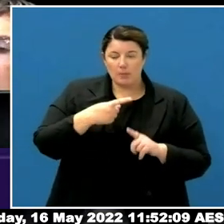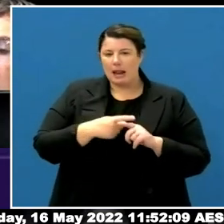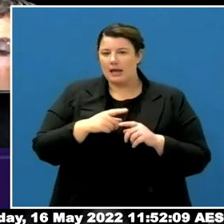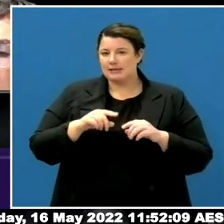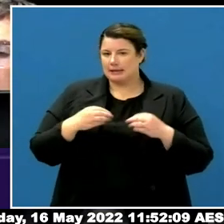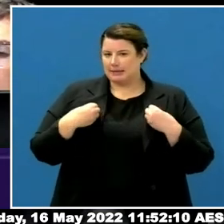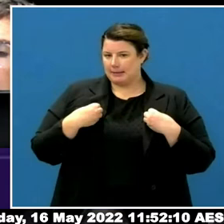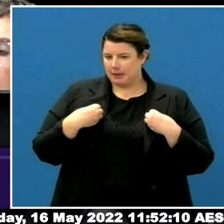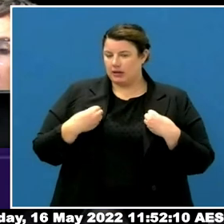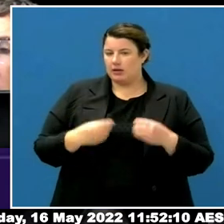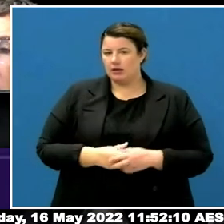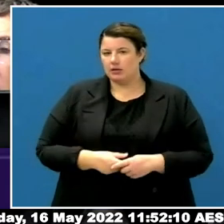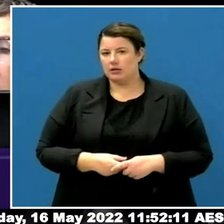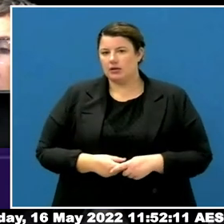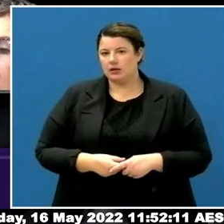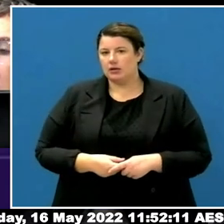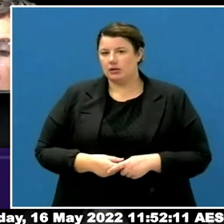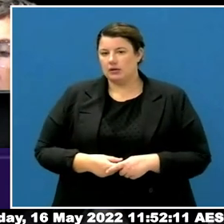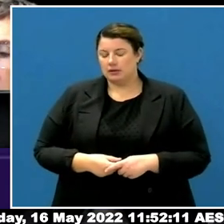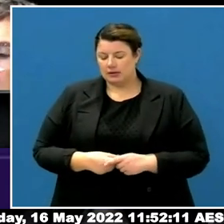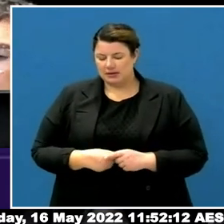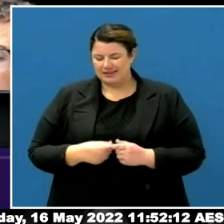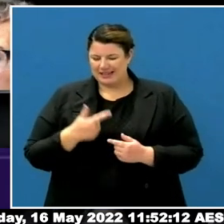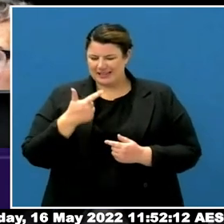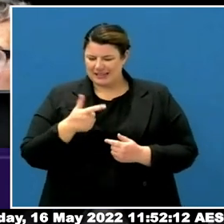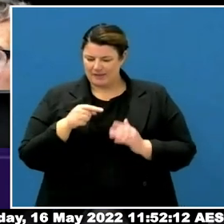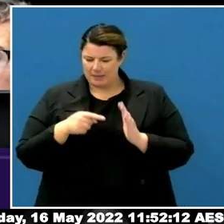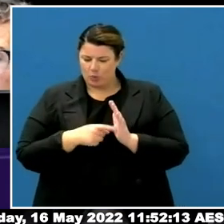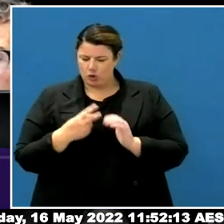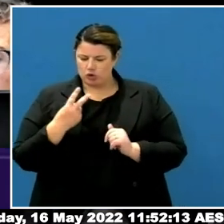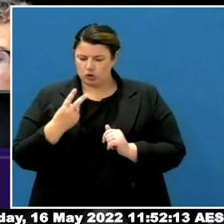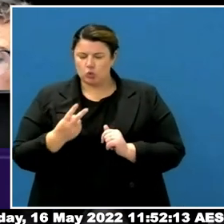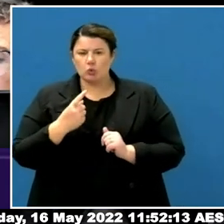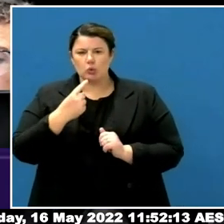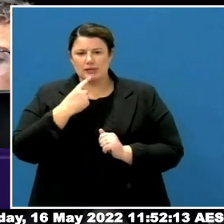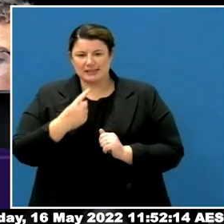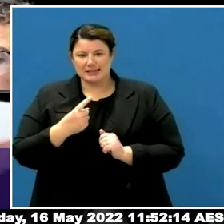Just 7.2, just towards the bottom says: "Afford agree to -"